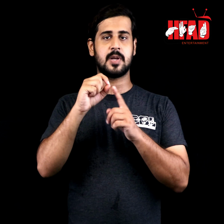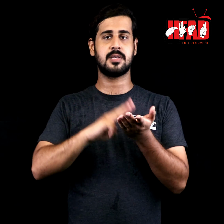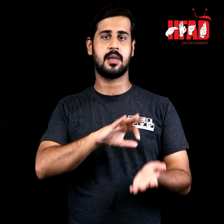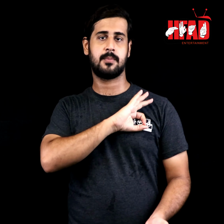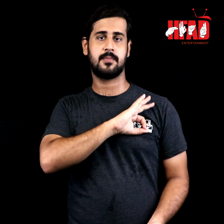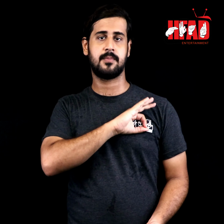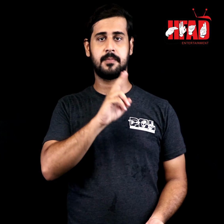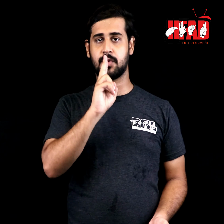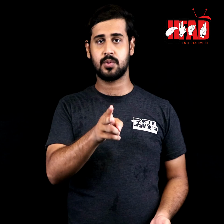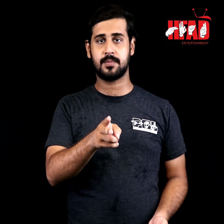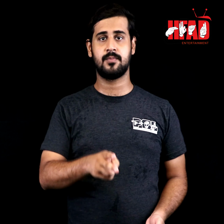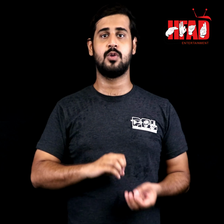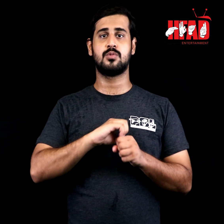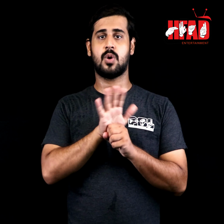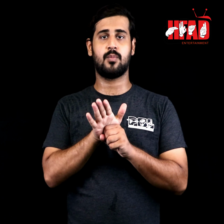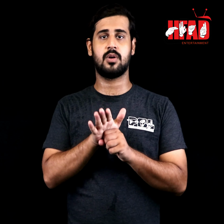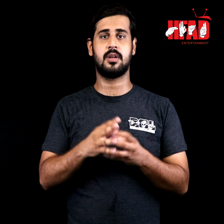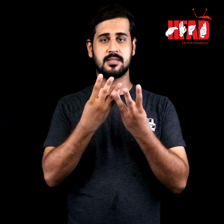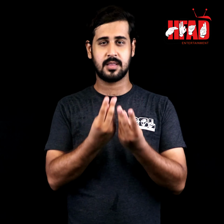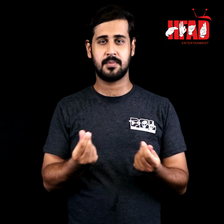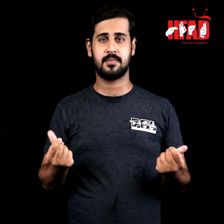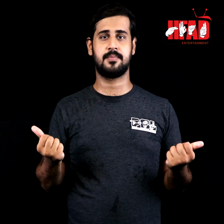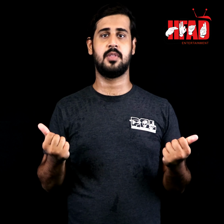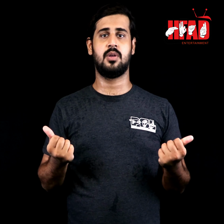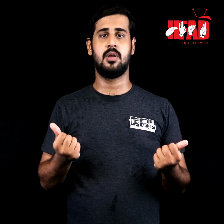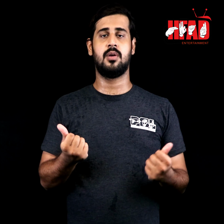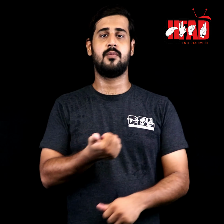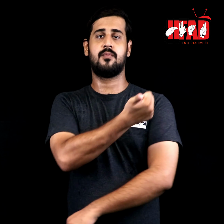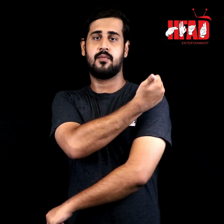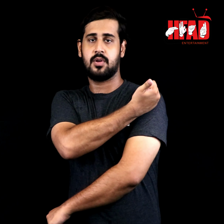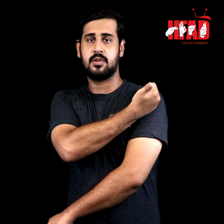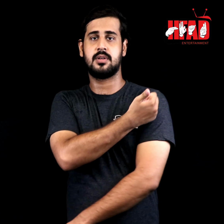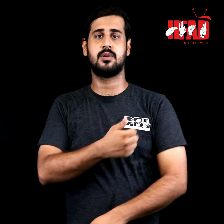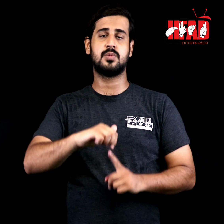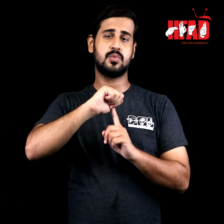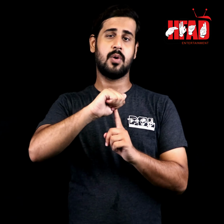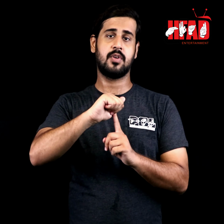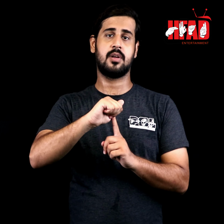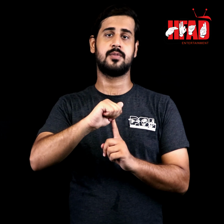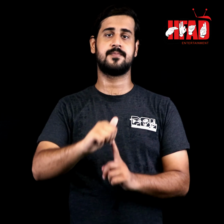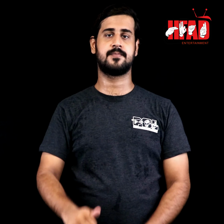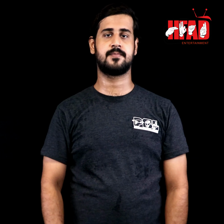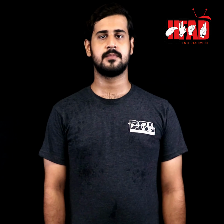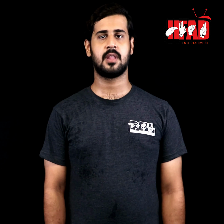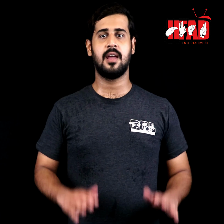PM Imran Khan has said that the only remedy to Coronavirus is vaccination.